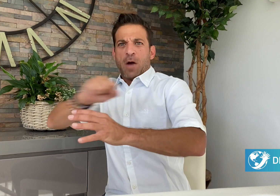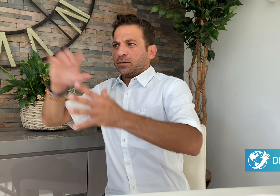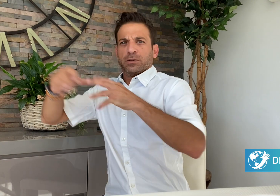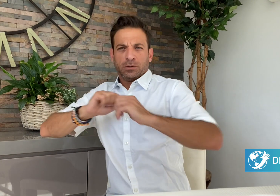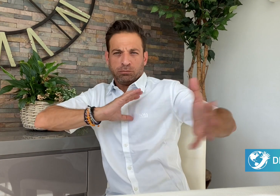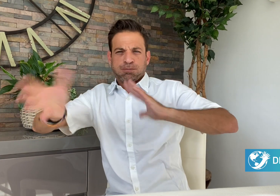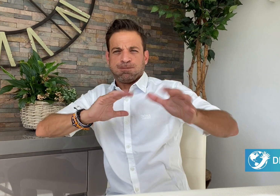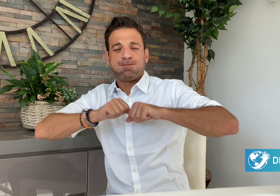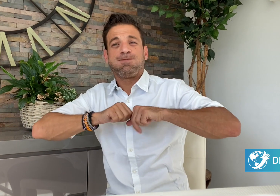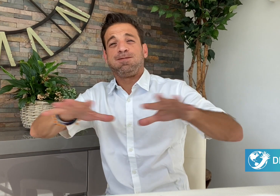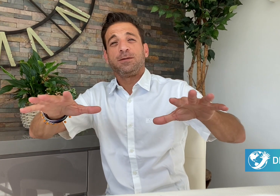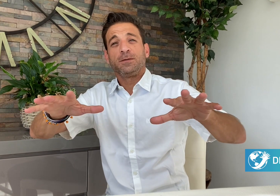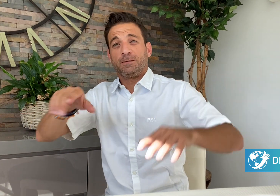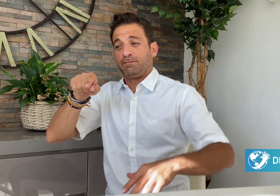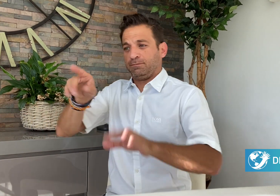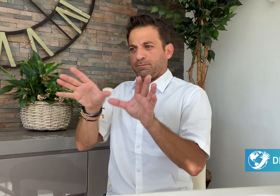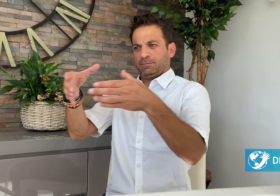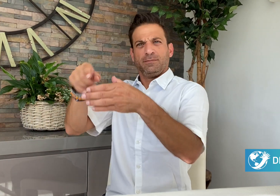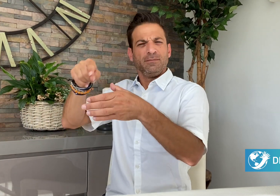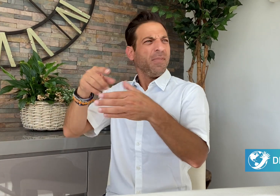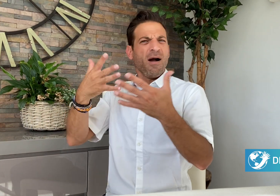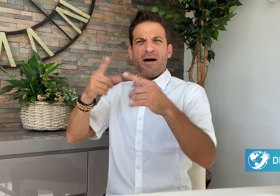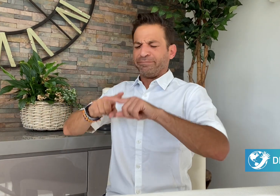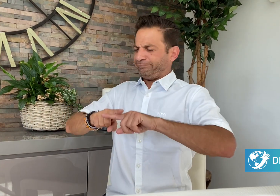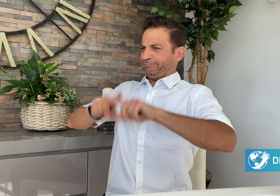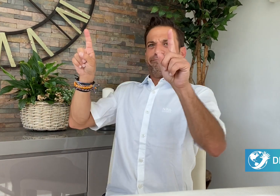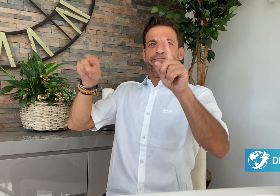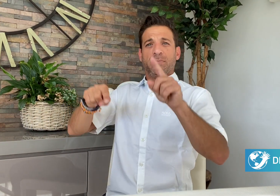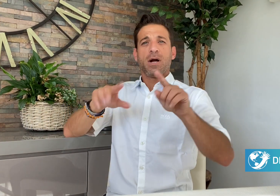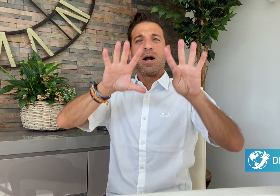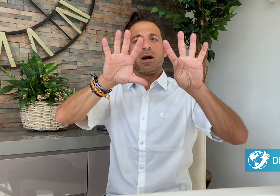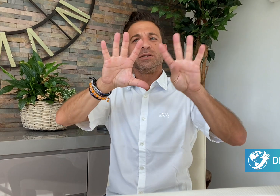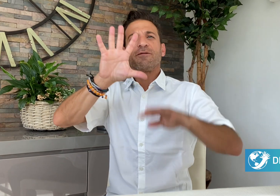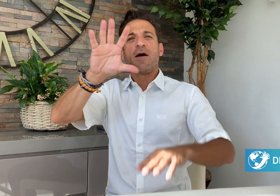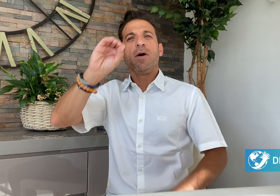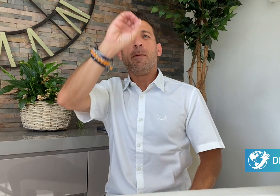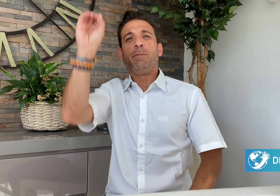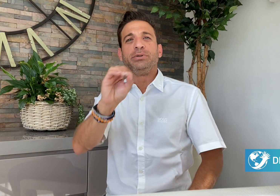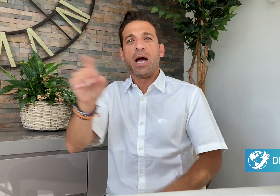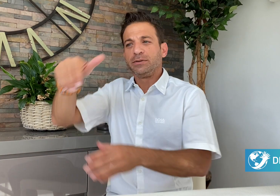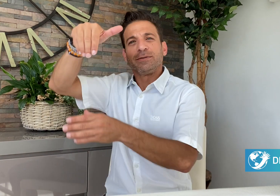This unique Deaf news group says that 95% of their